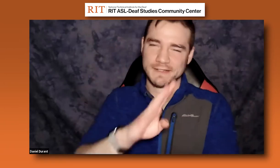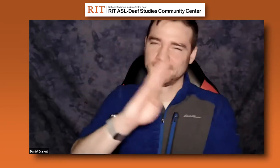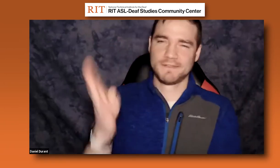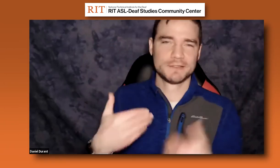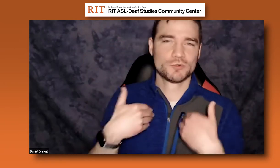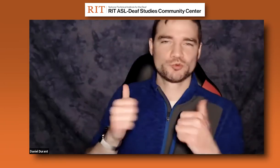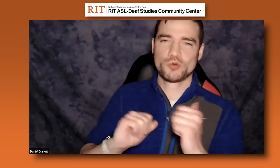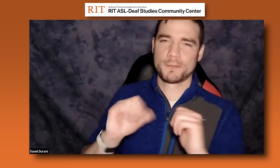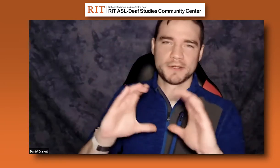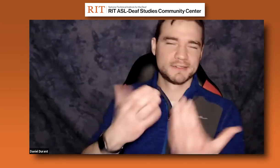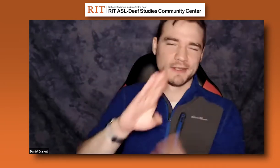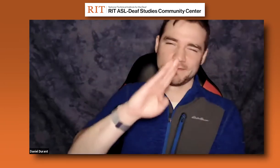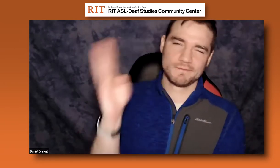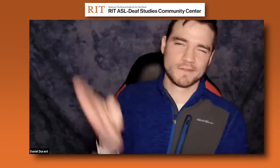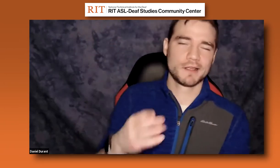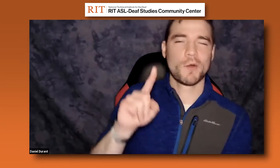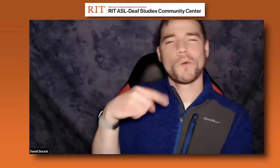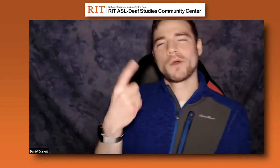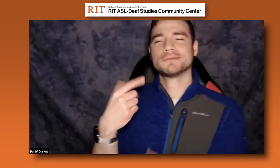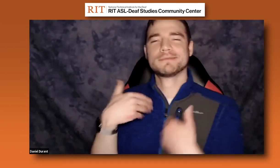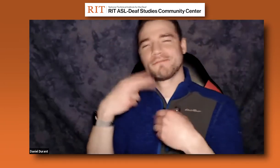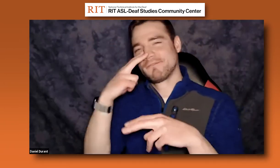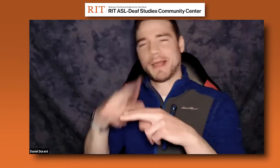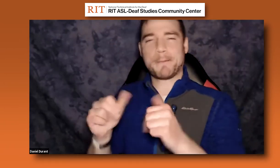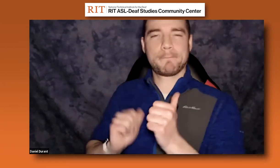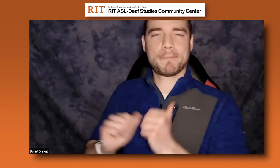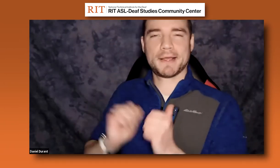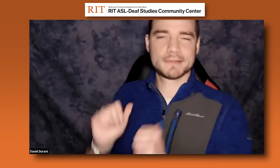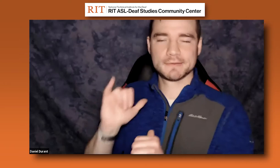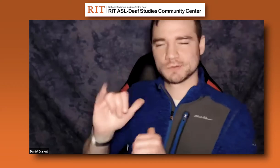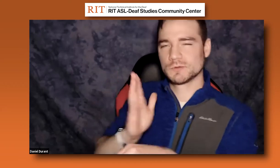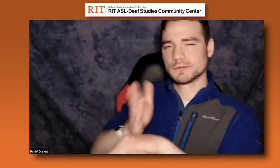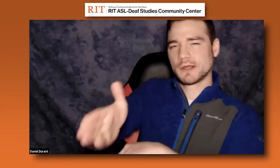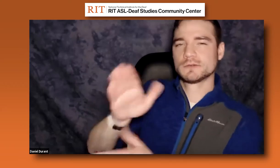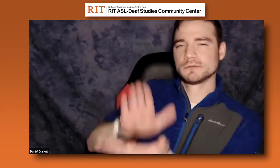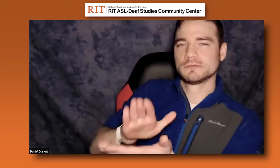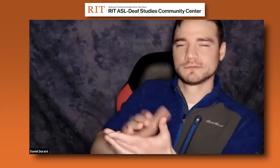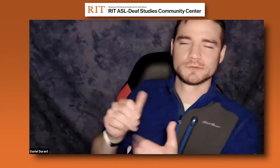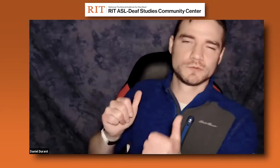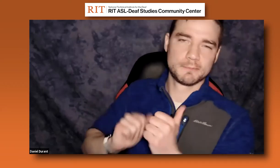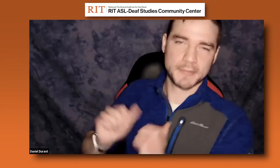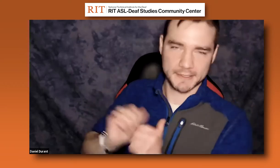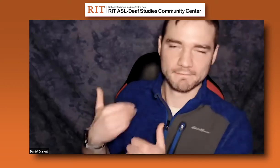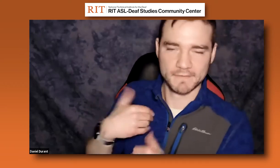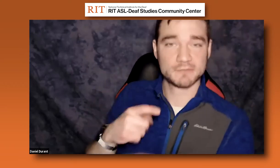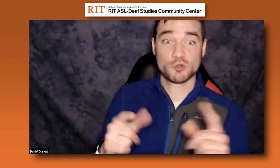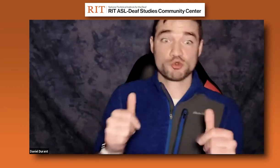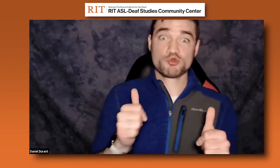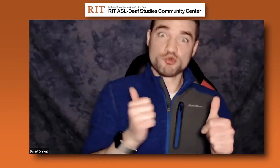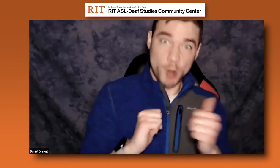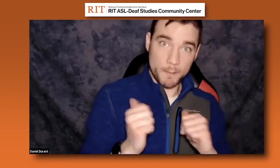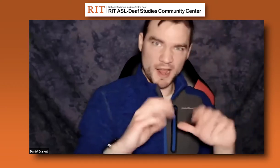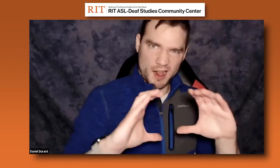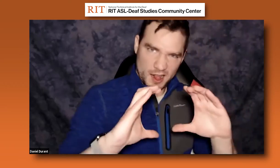We had never had a drama course offered. You know, we had had plays onstage that I acted in,